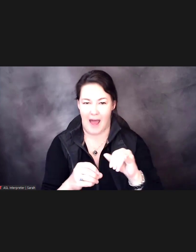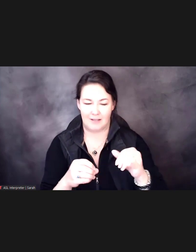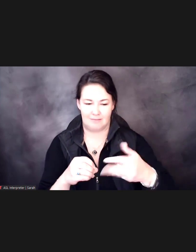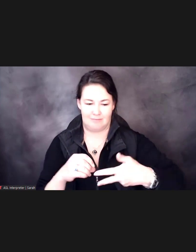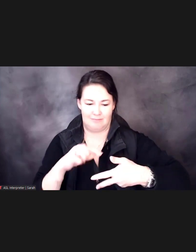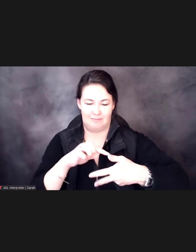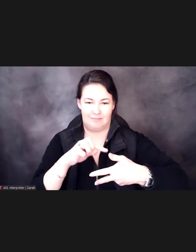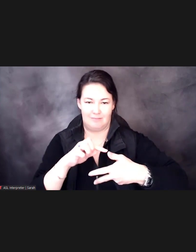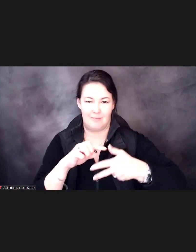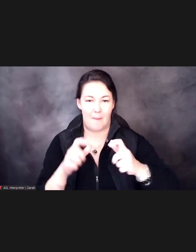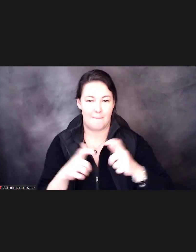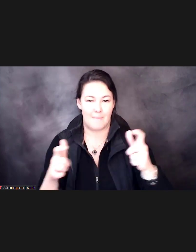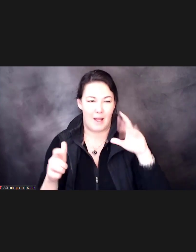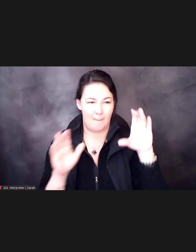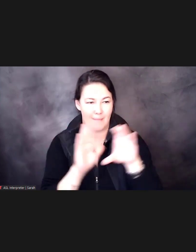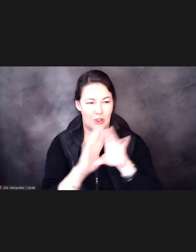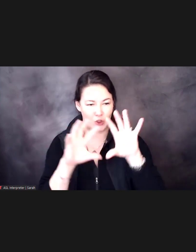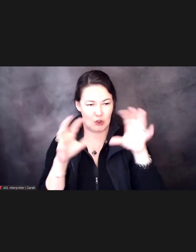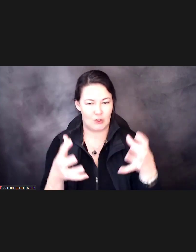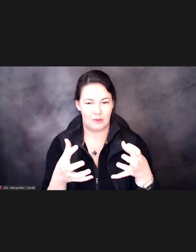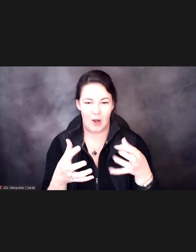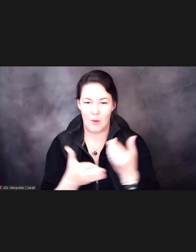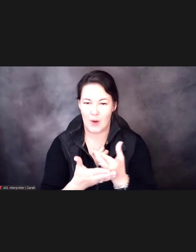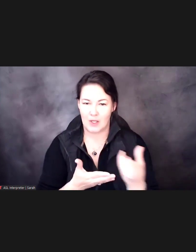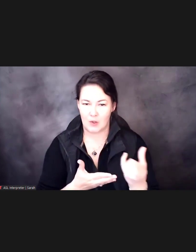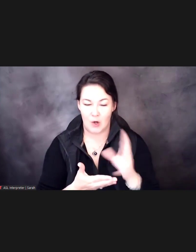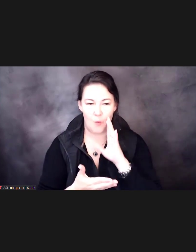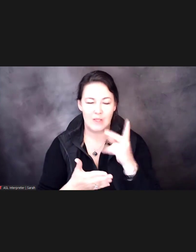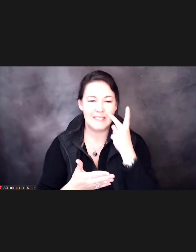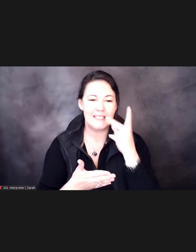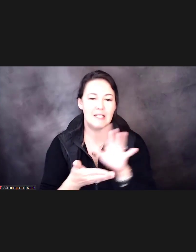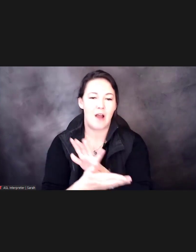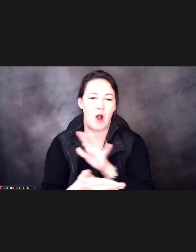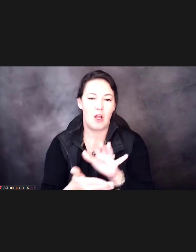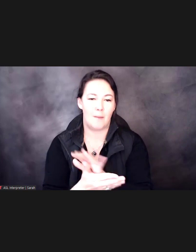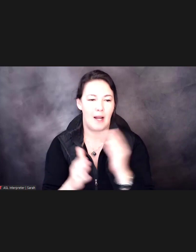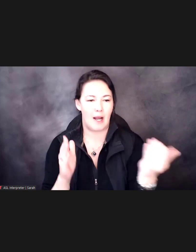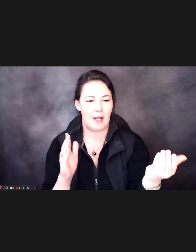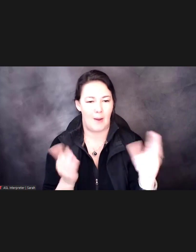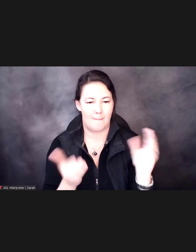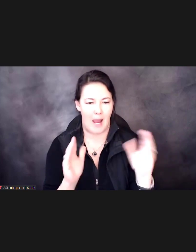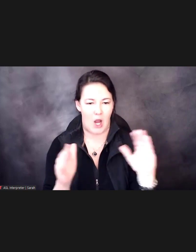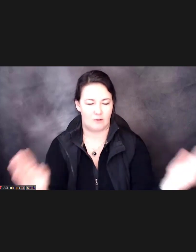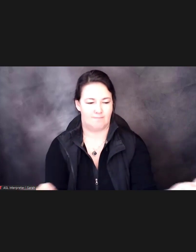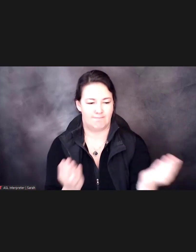resources drop-down, you'll find a document there that compares the